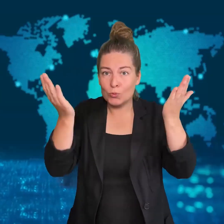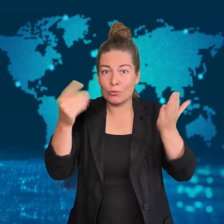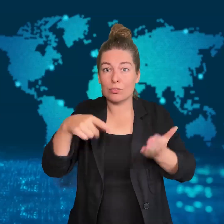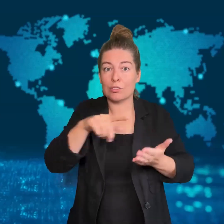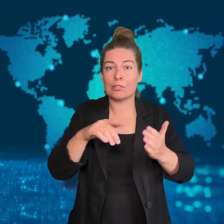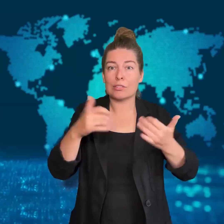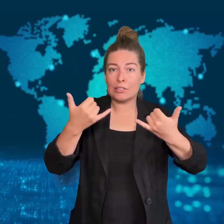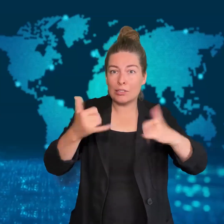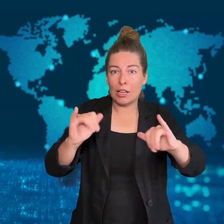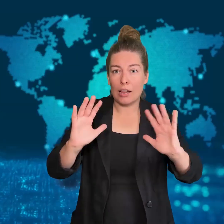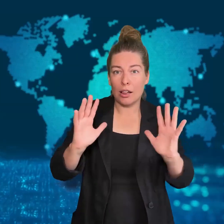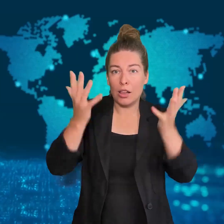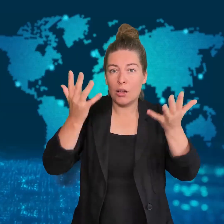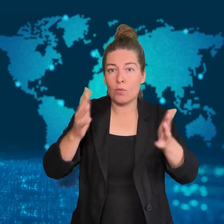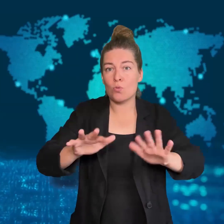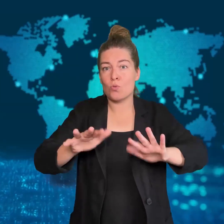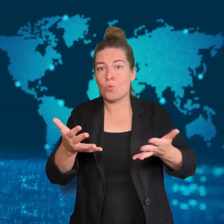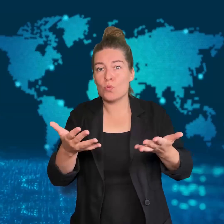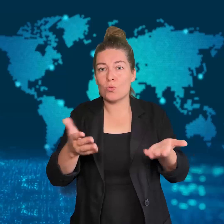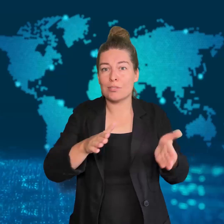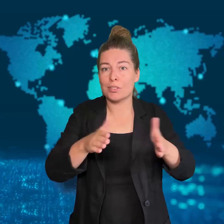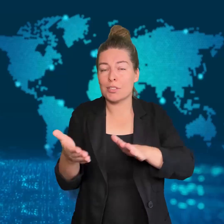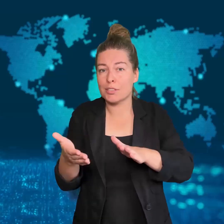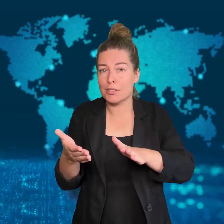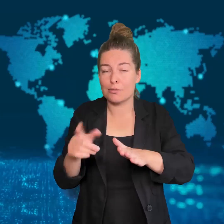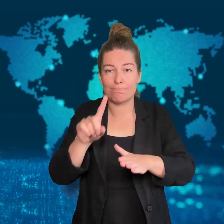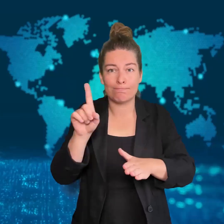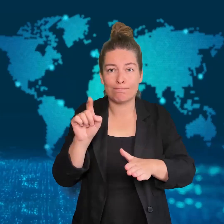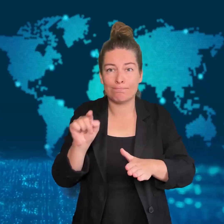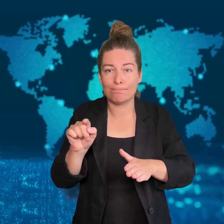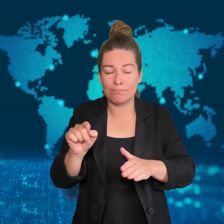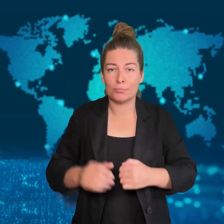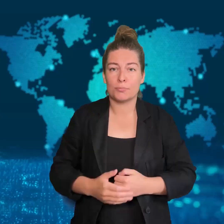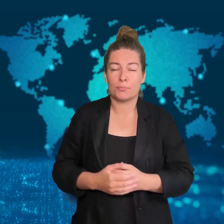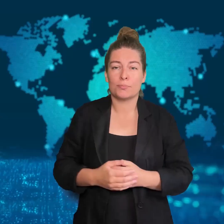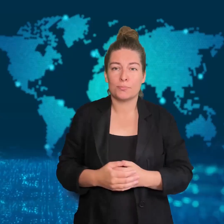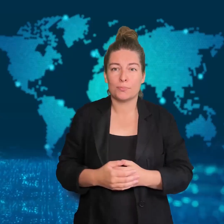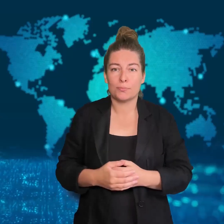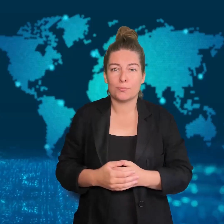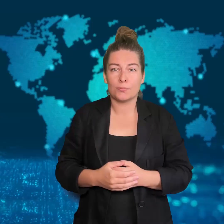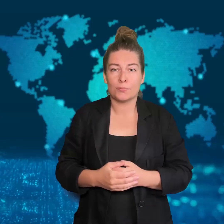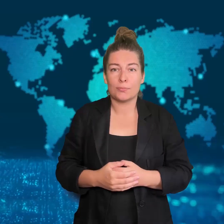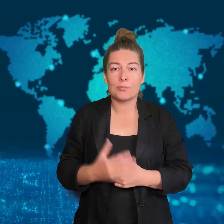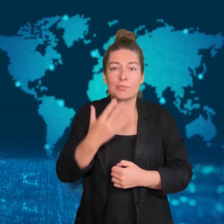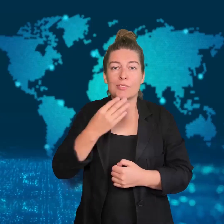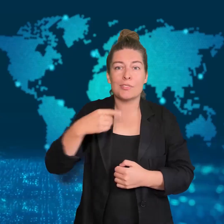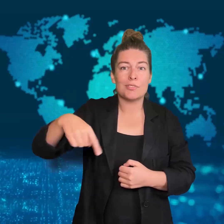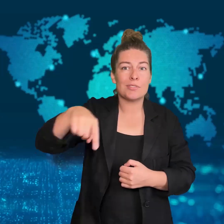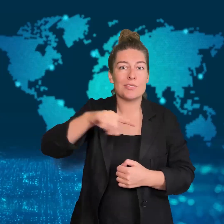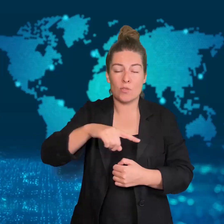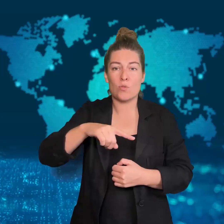Israel then began a military response in Gaza.